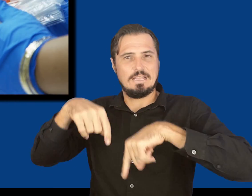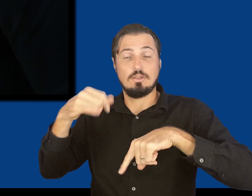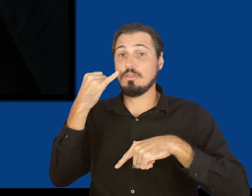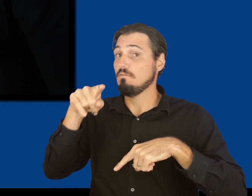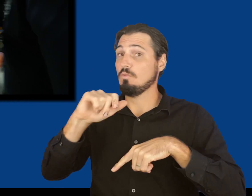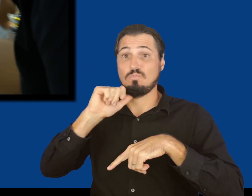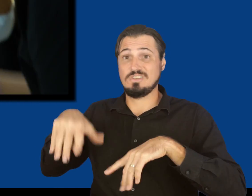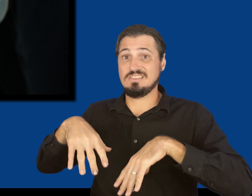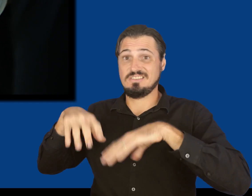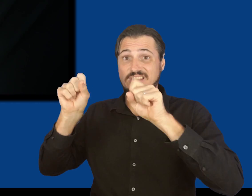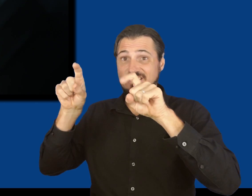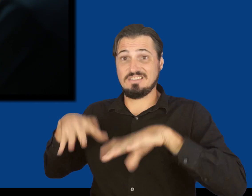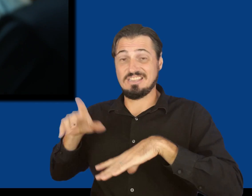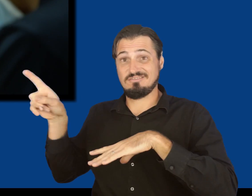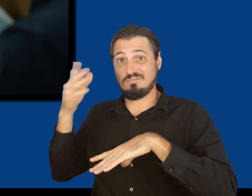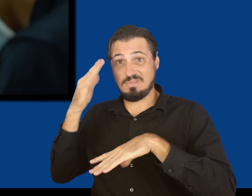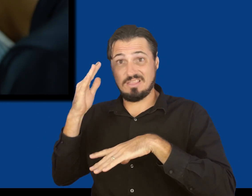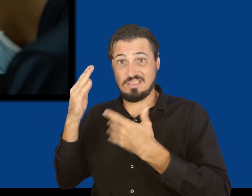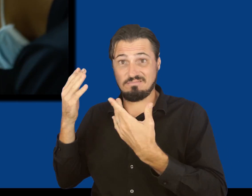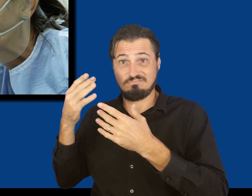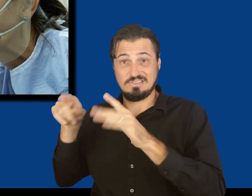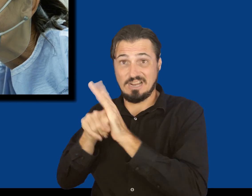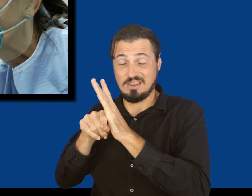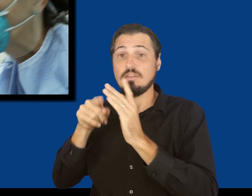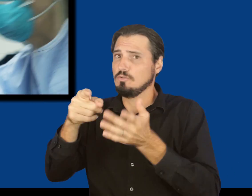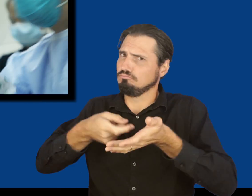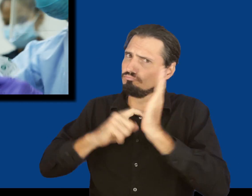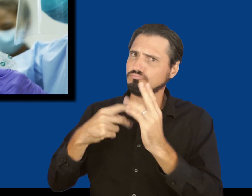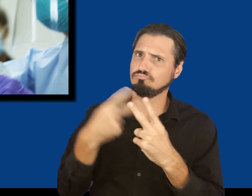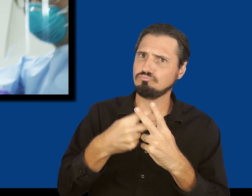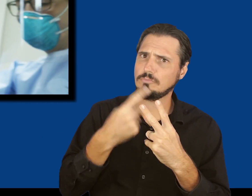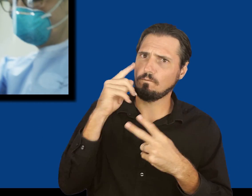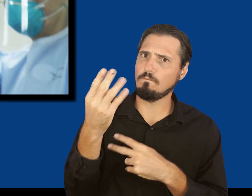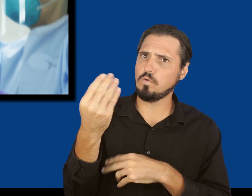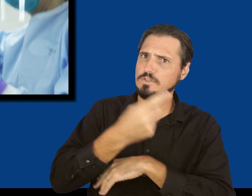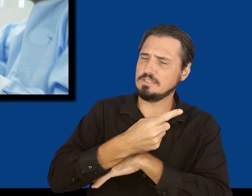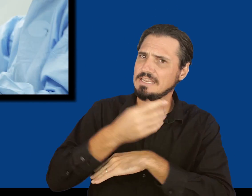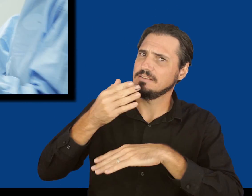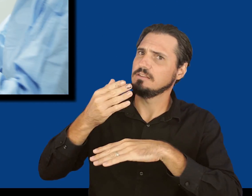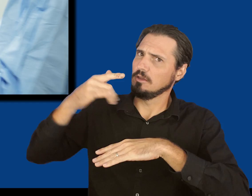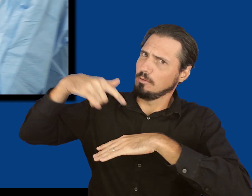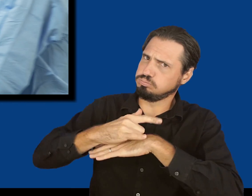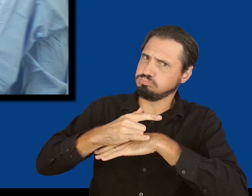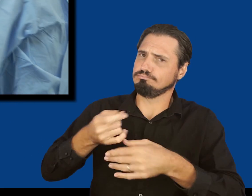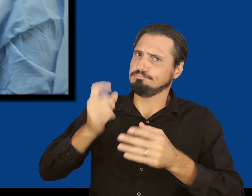this state Pre-arrival testing program you are required to quarantine for 14 days upon arrival.